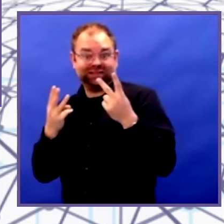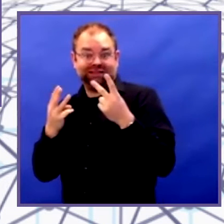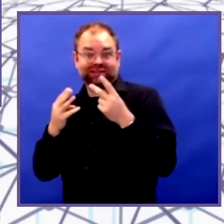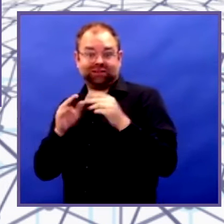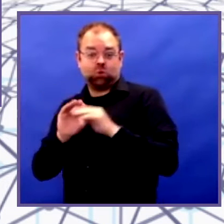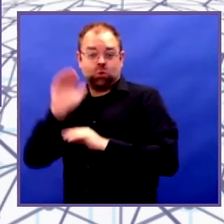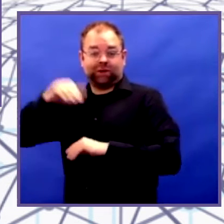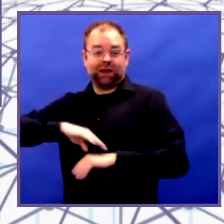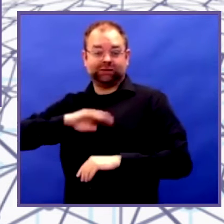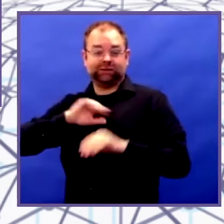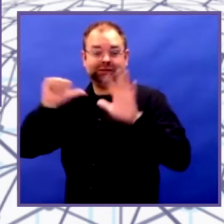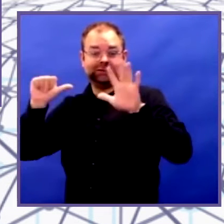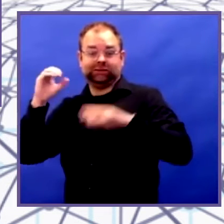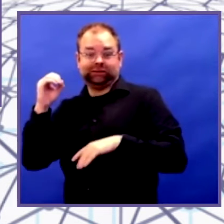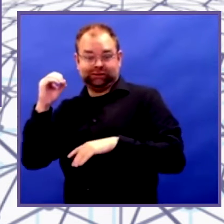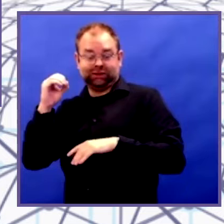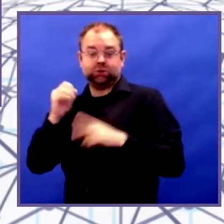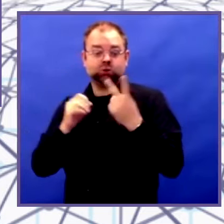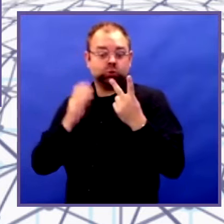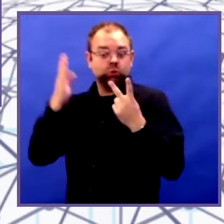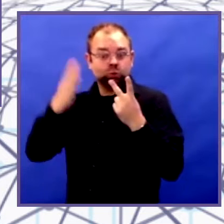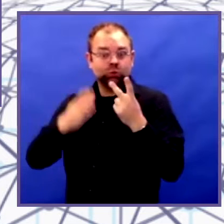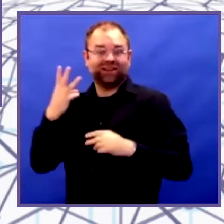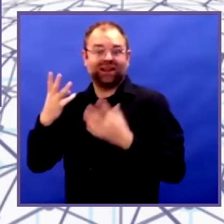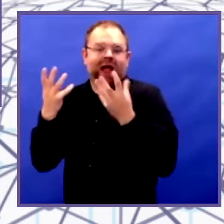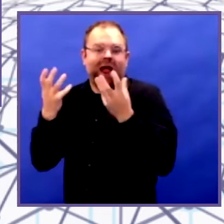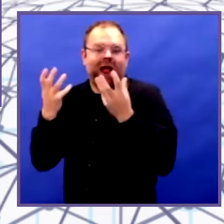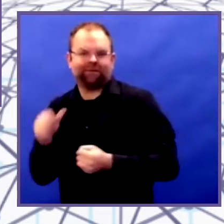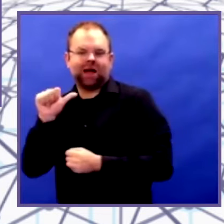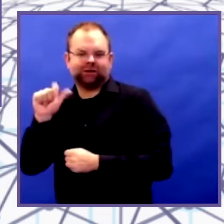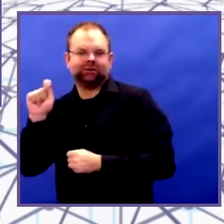to address the need that benefits all.